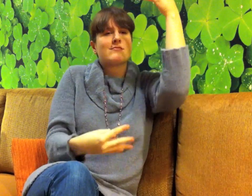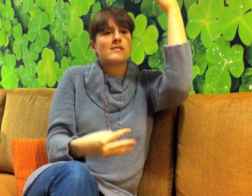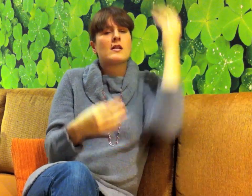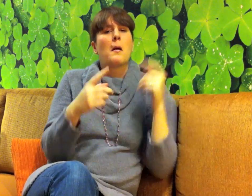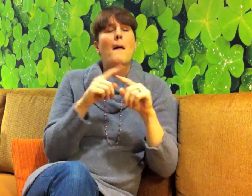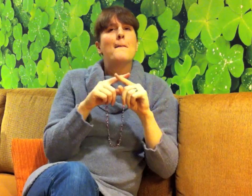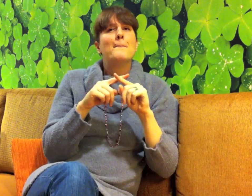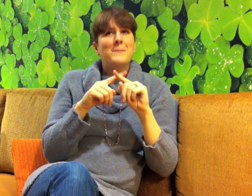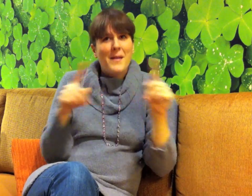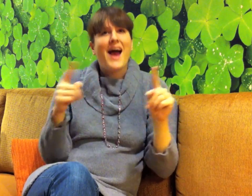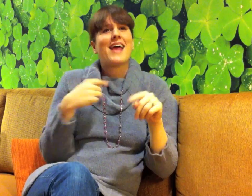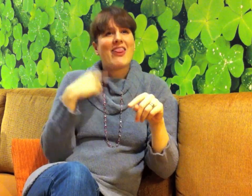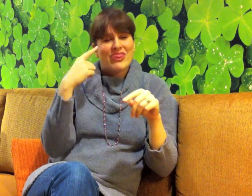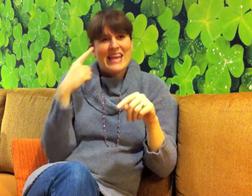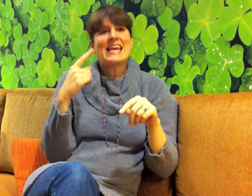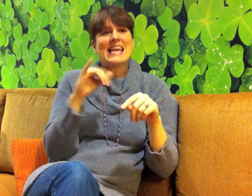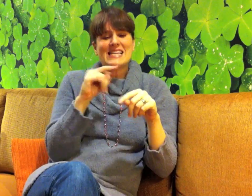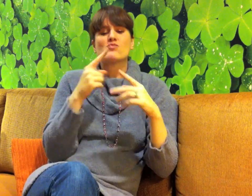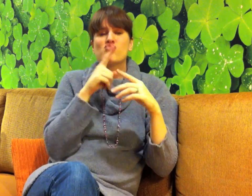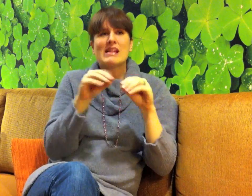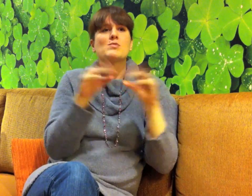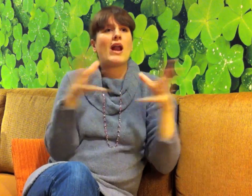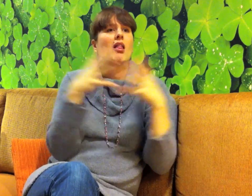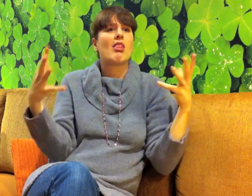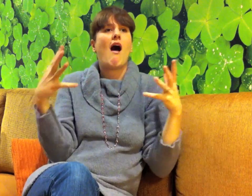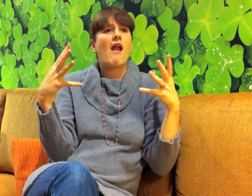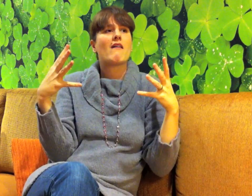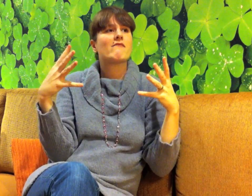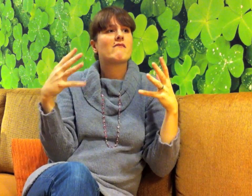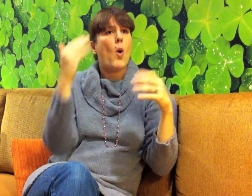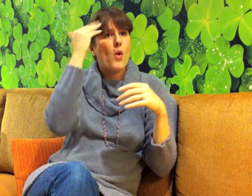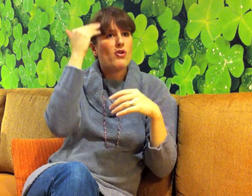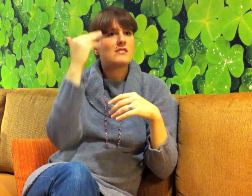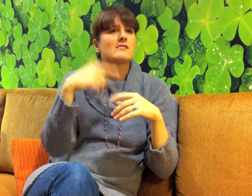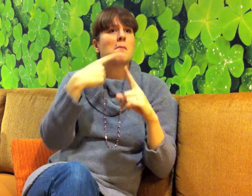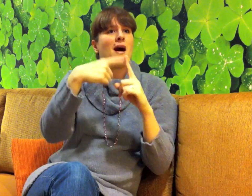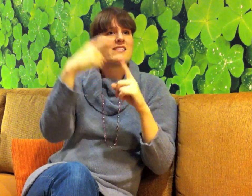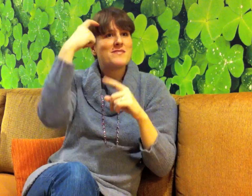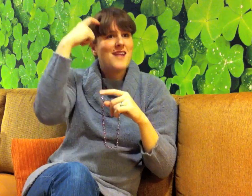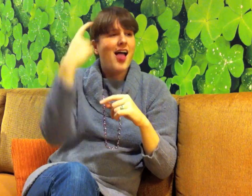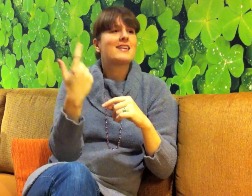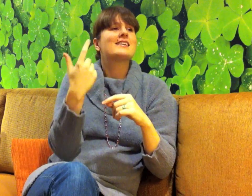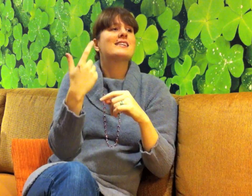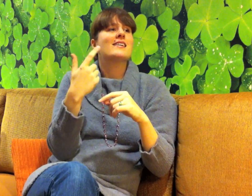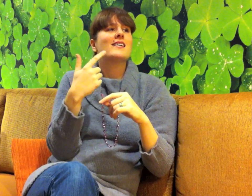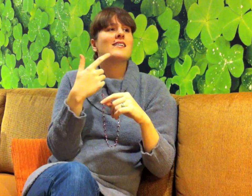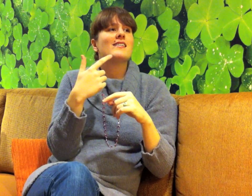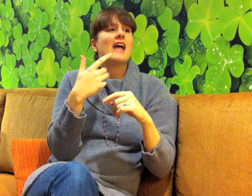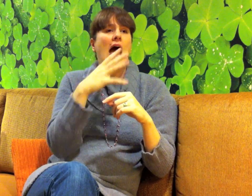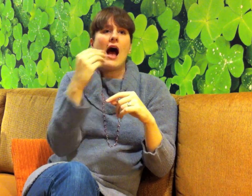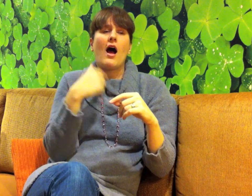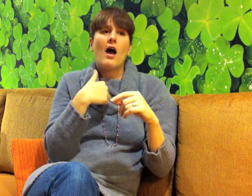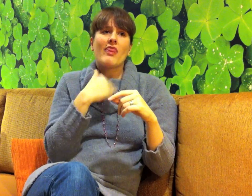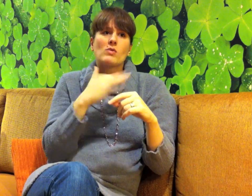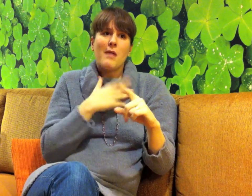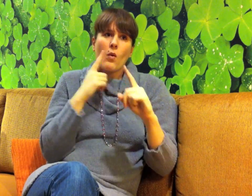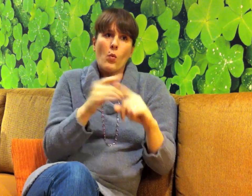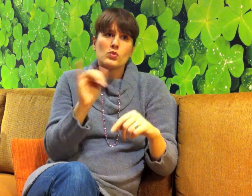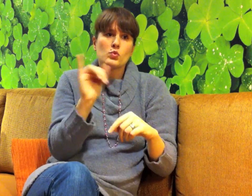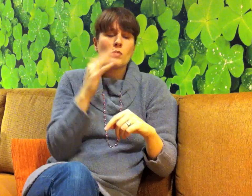But I think its really spreading a lot of awareness, positive mentality. That was my goal, too.